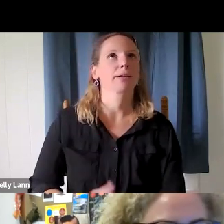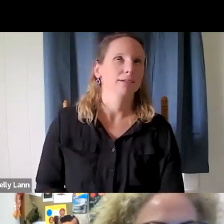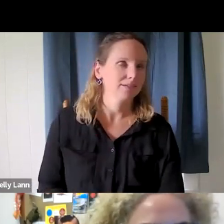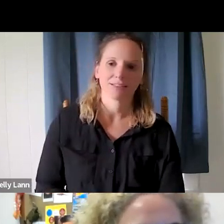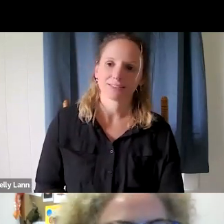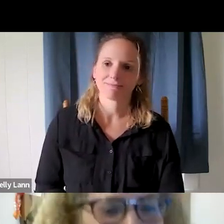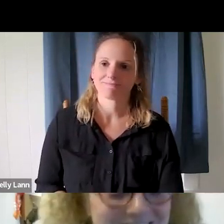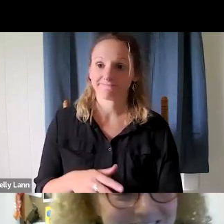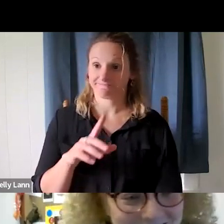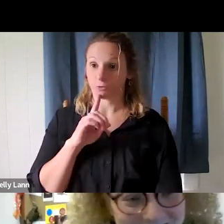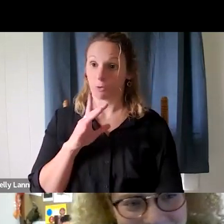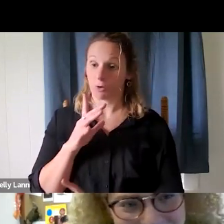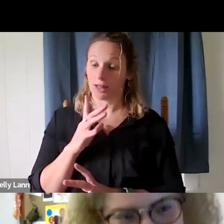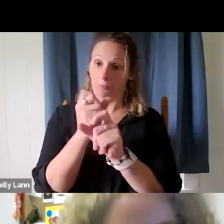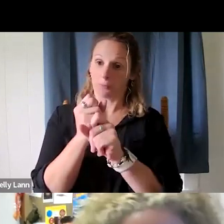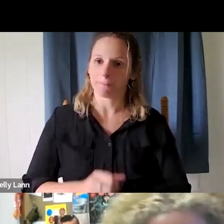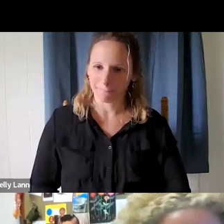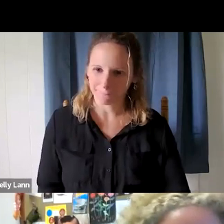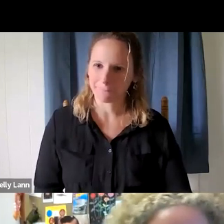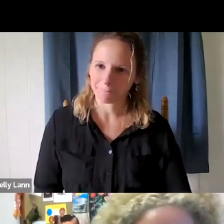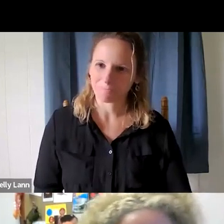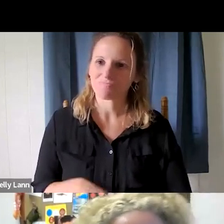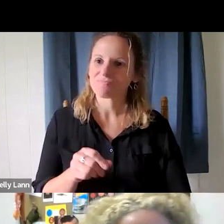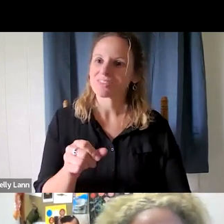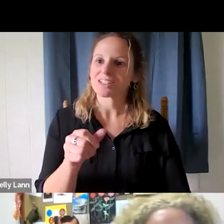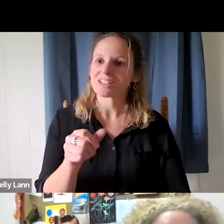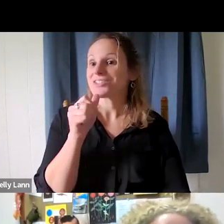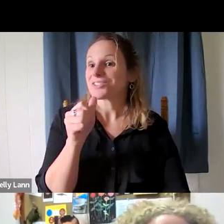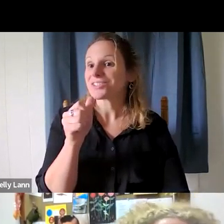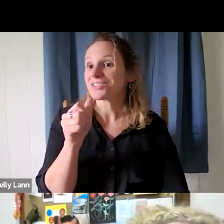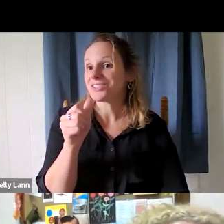Fascinating. So you didn't convey at that time,